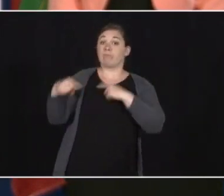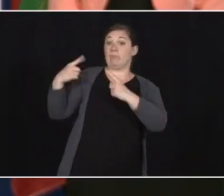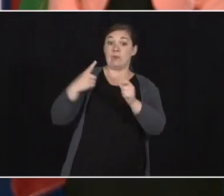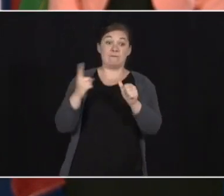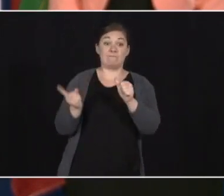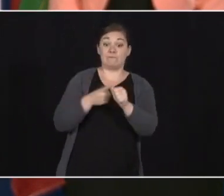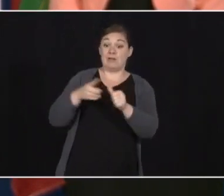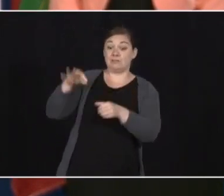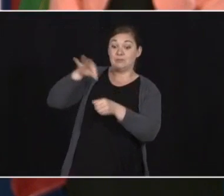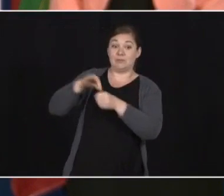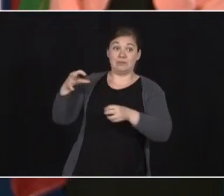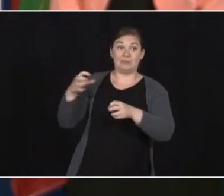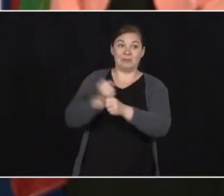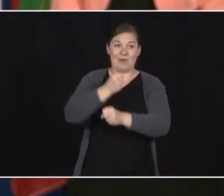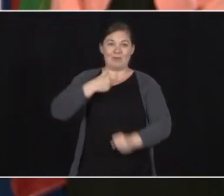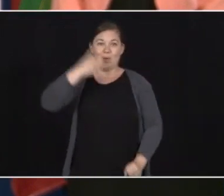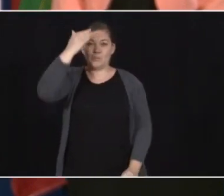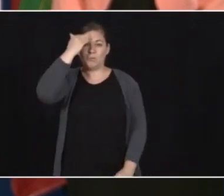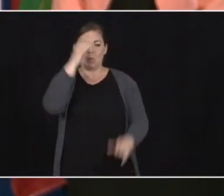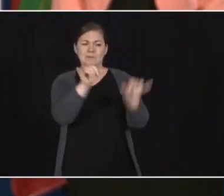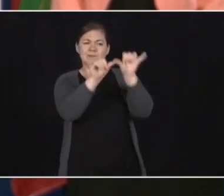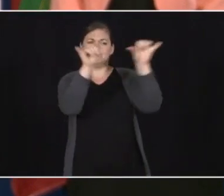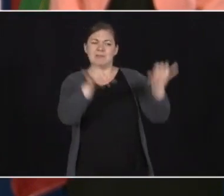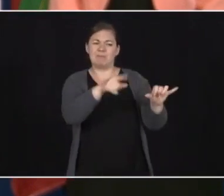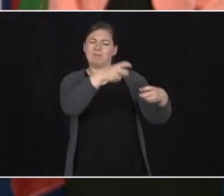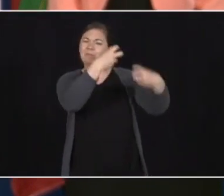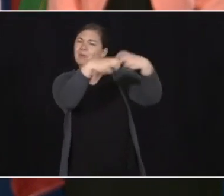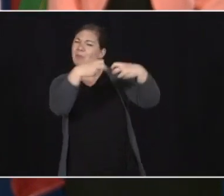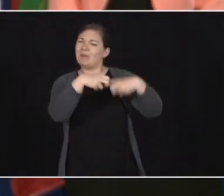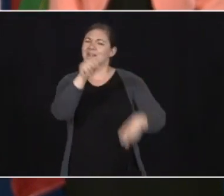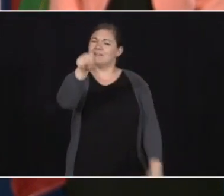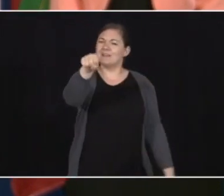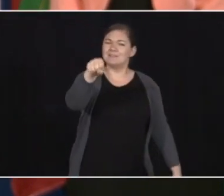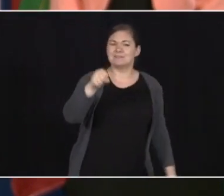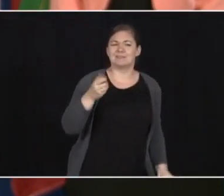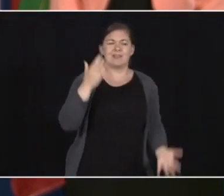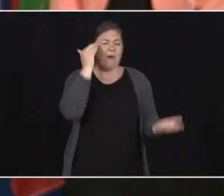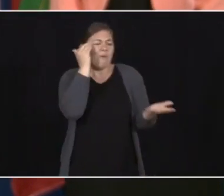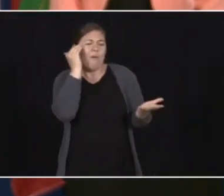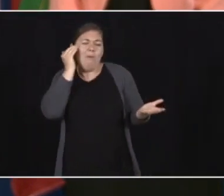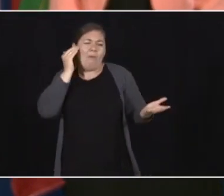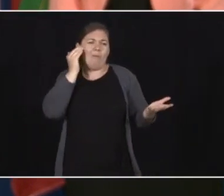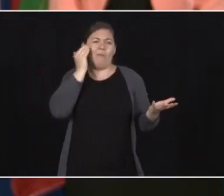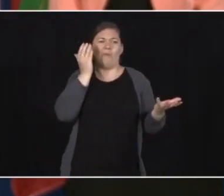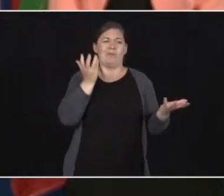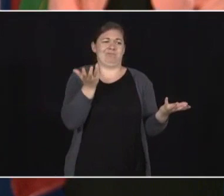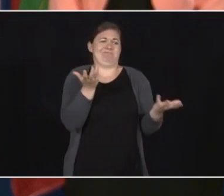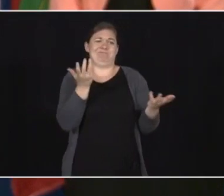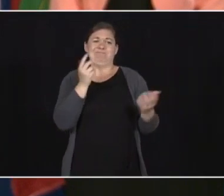We got to work by fixing a system that has suffered from decades of neglect.